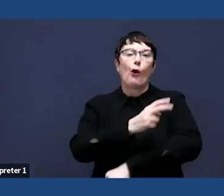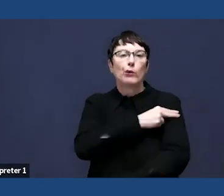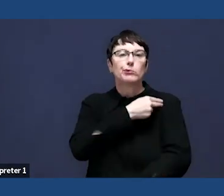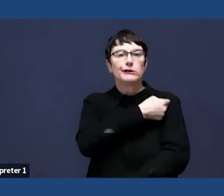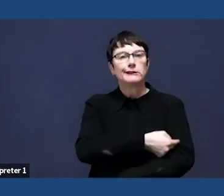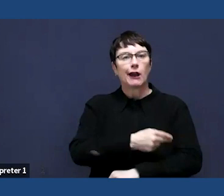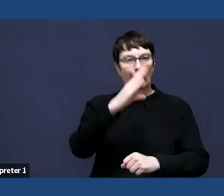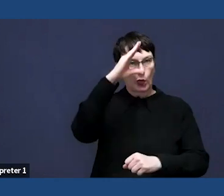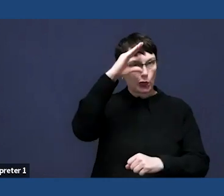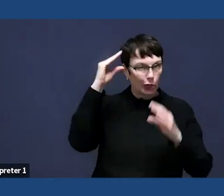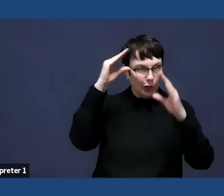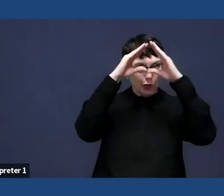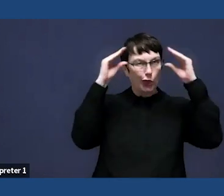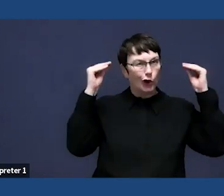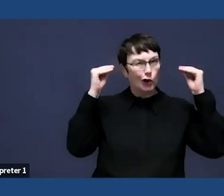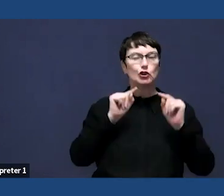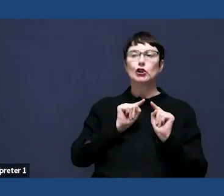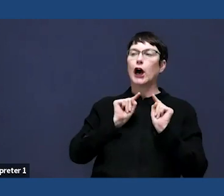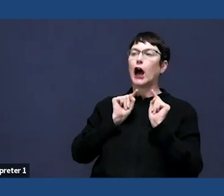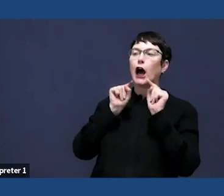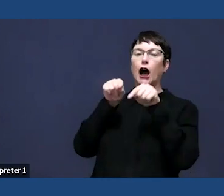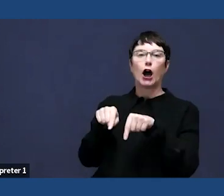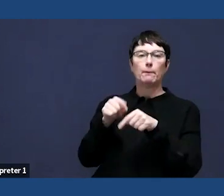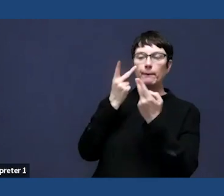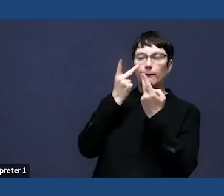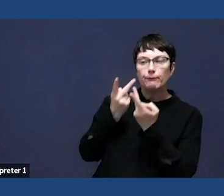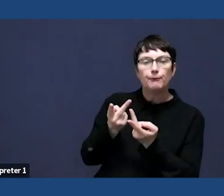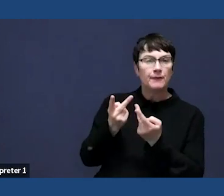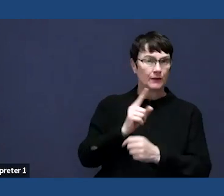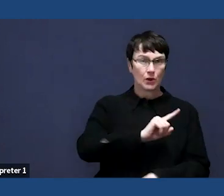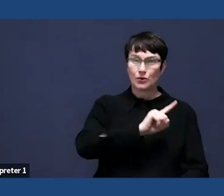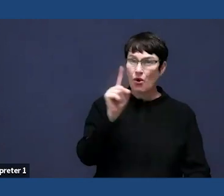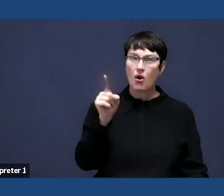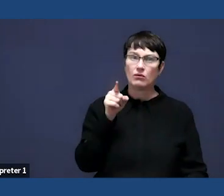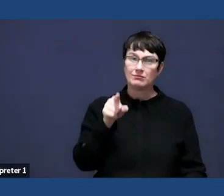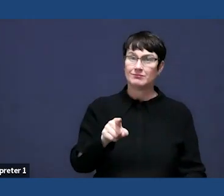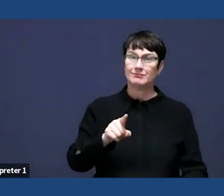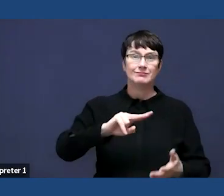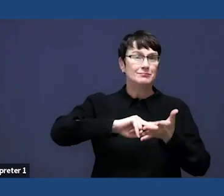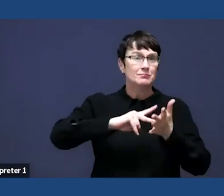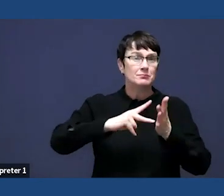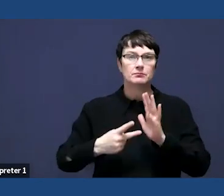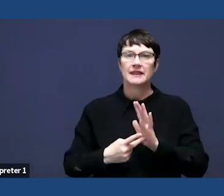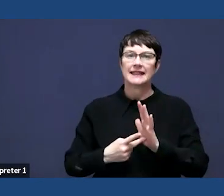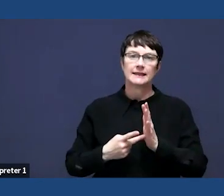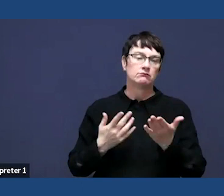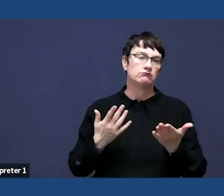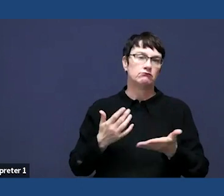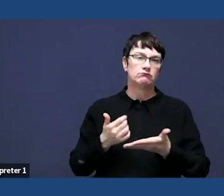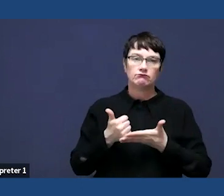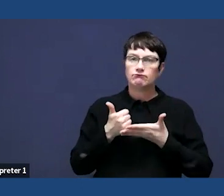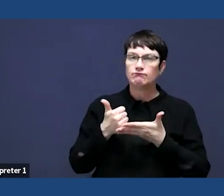That might mean personal care, bathing, doing tasks in the home, help with cooking, and social support.